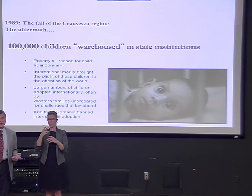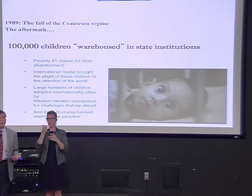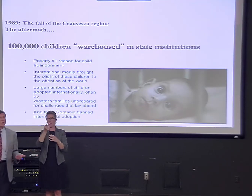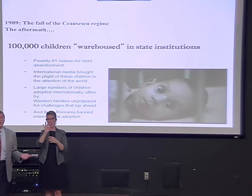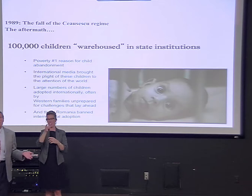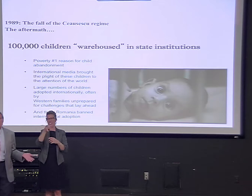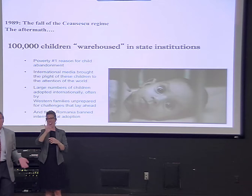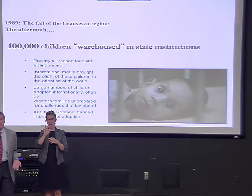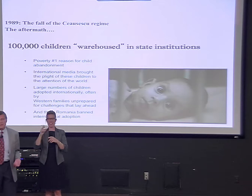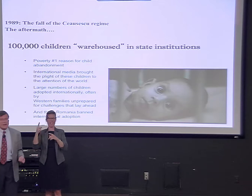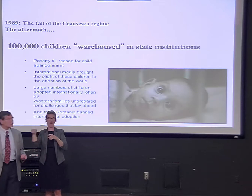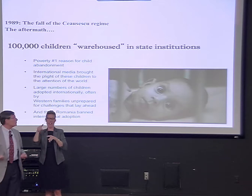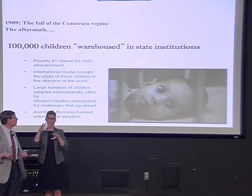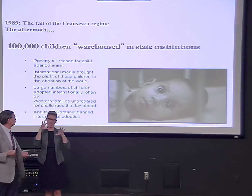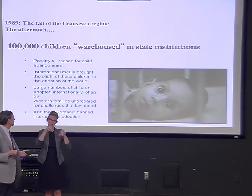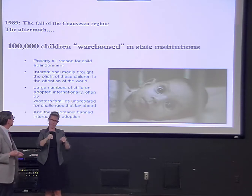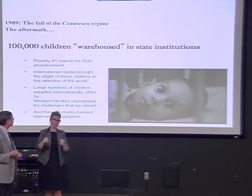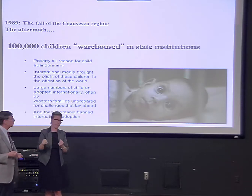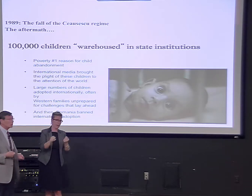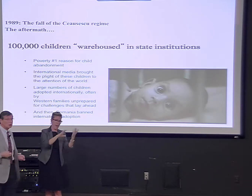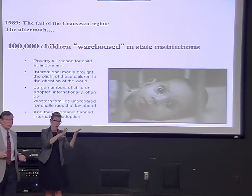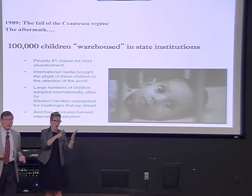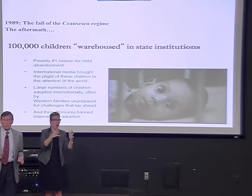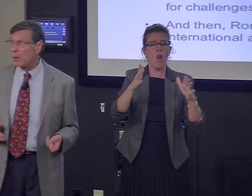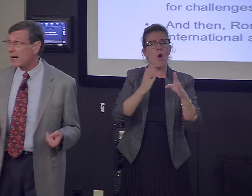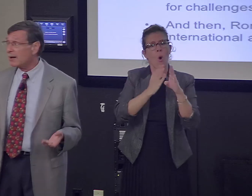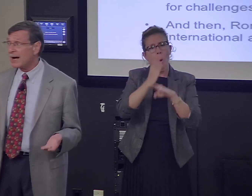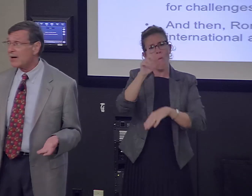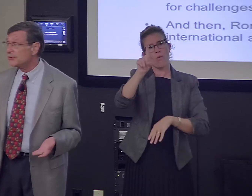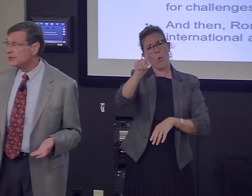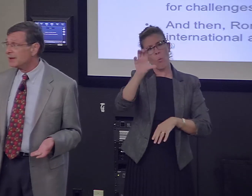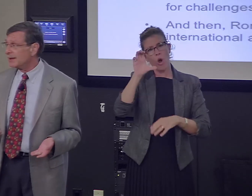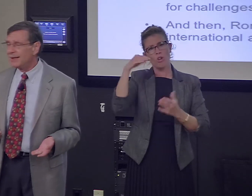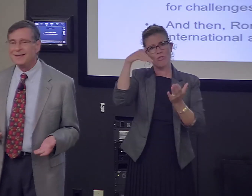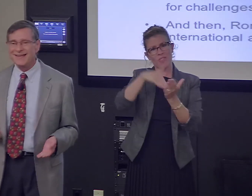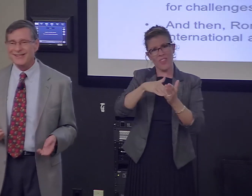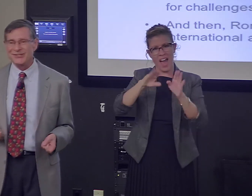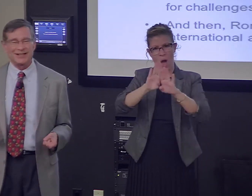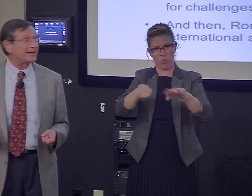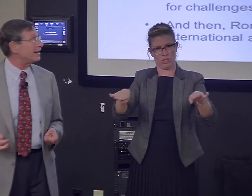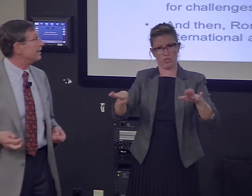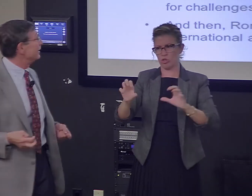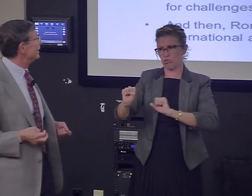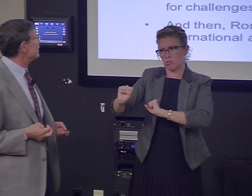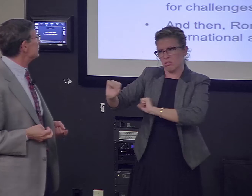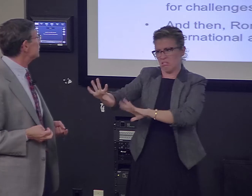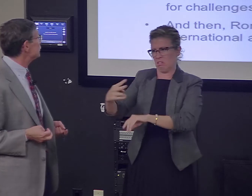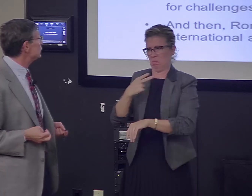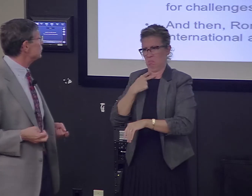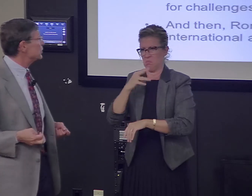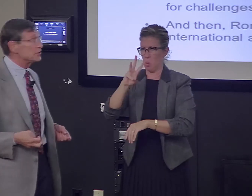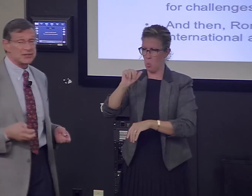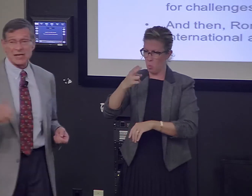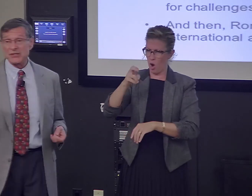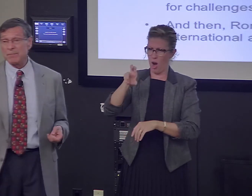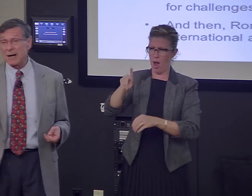there were over 100,000 children that were warehoused in these institutions, as I said,